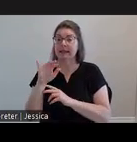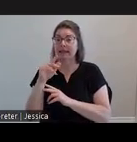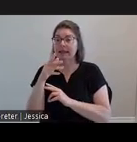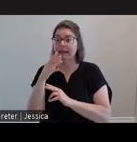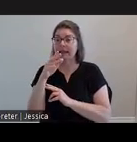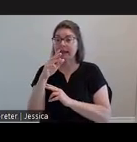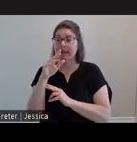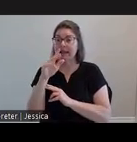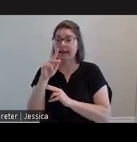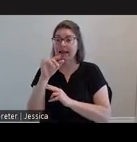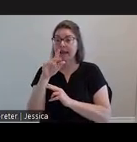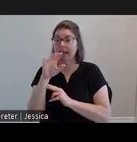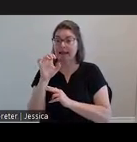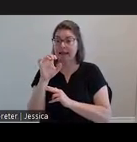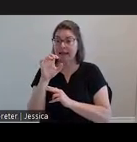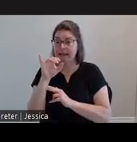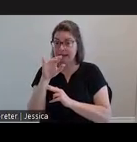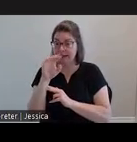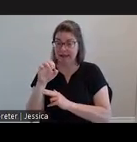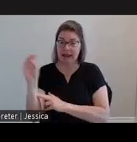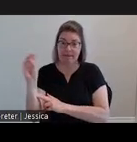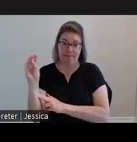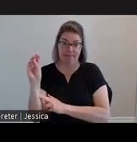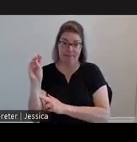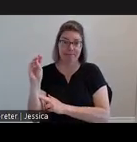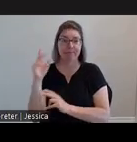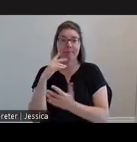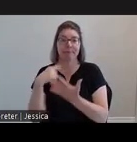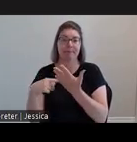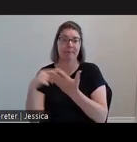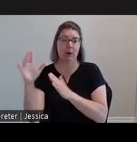(Katie Merriman) Thanks Nancy.